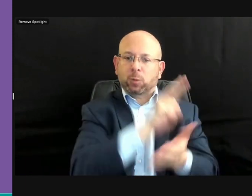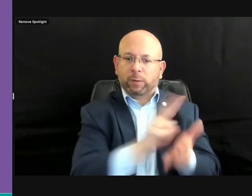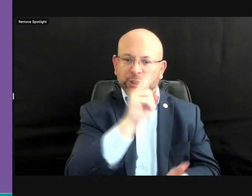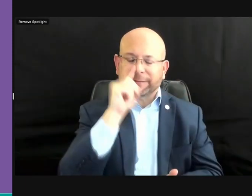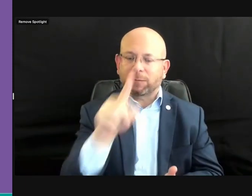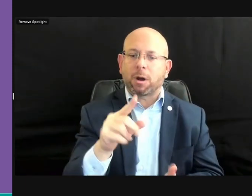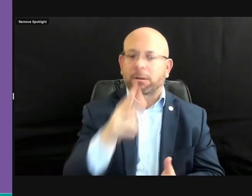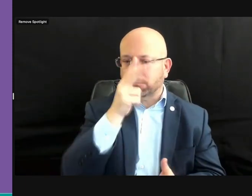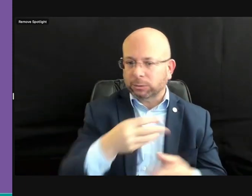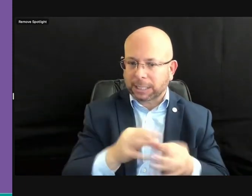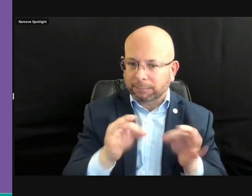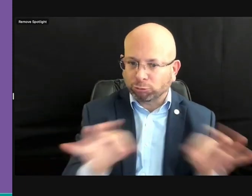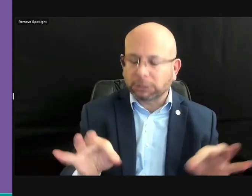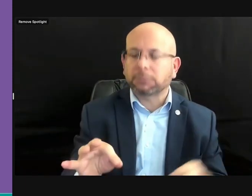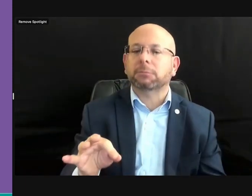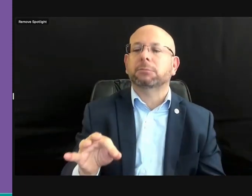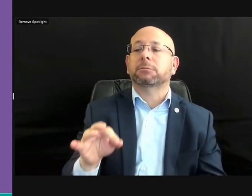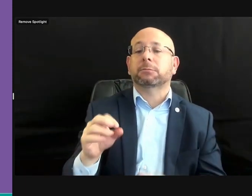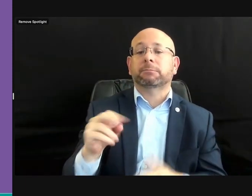They can blame the school for lack of quality captions.